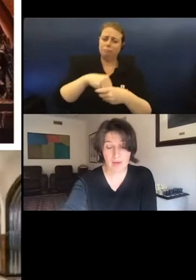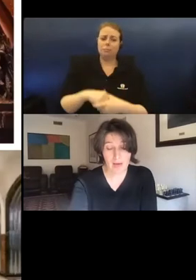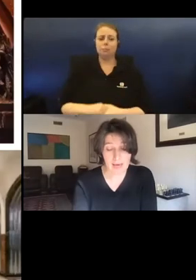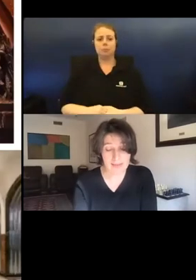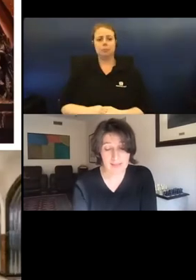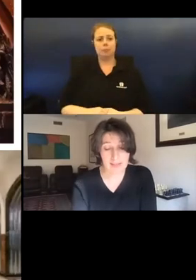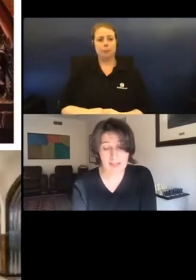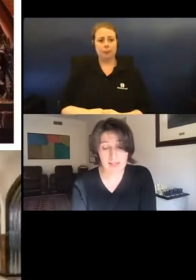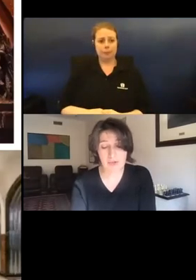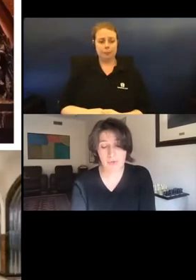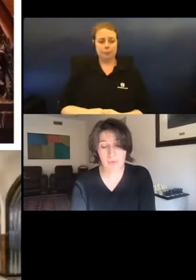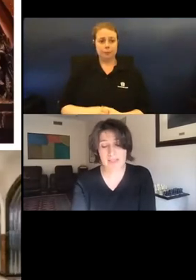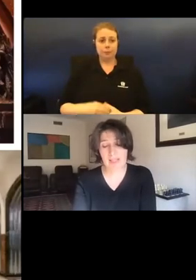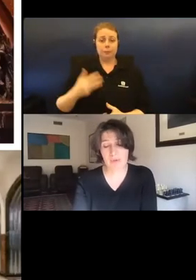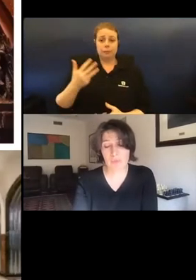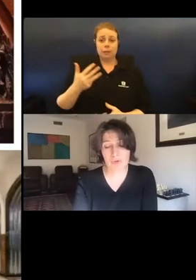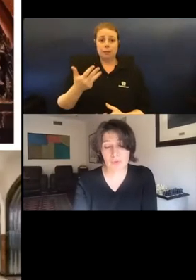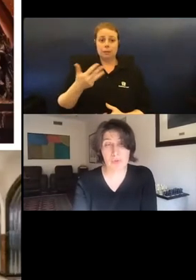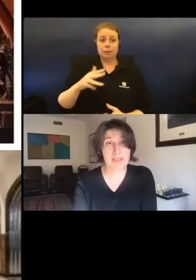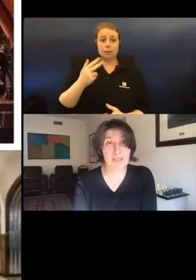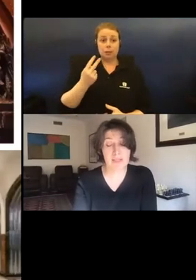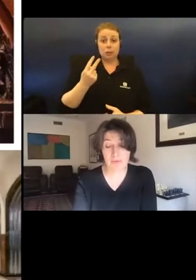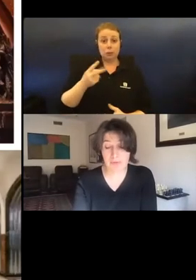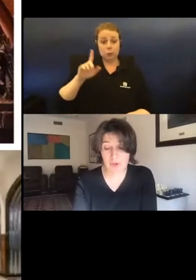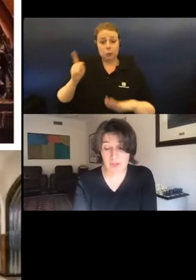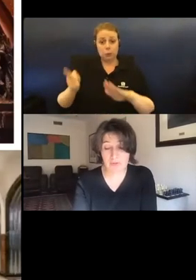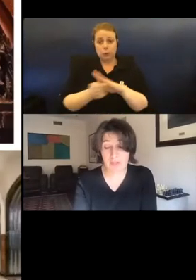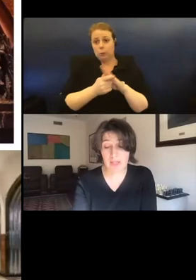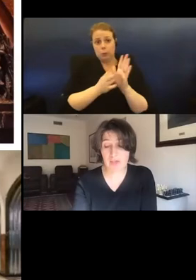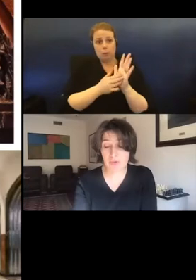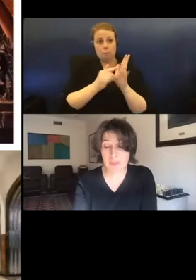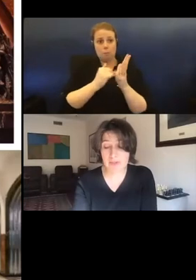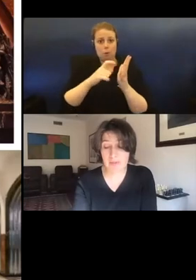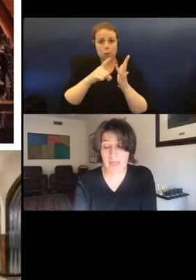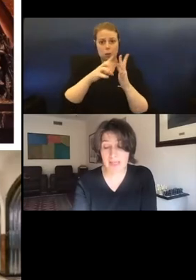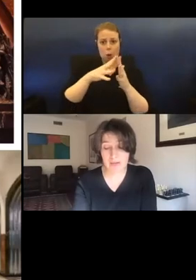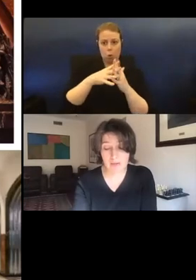and in 1992 we escaped to moscow as illegal refugees flying out on a military plane